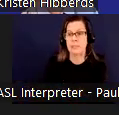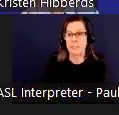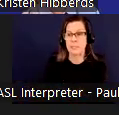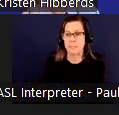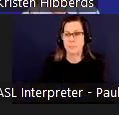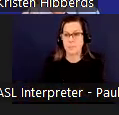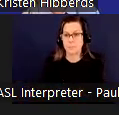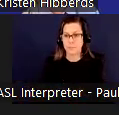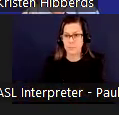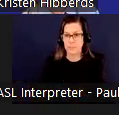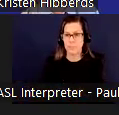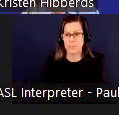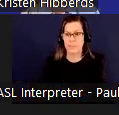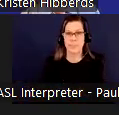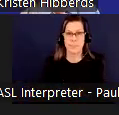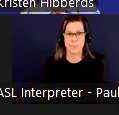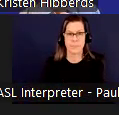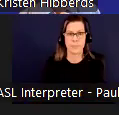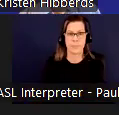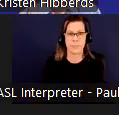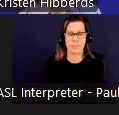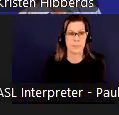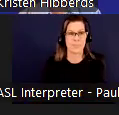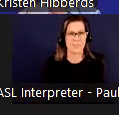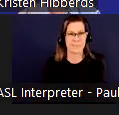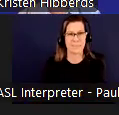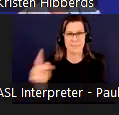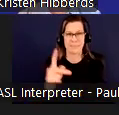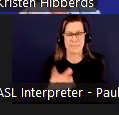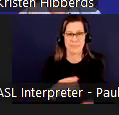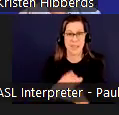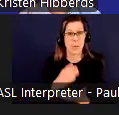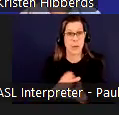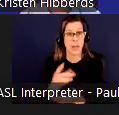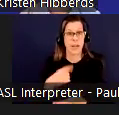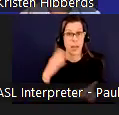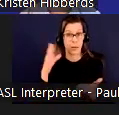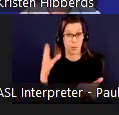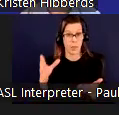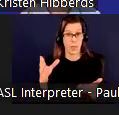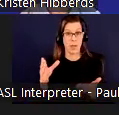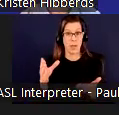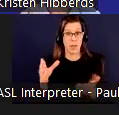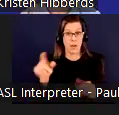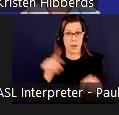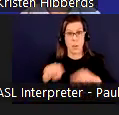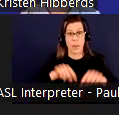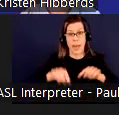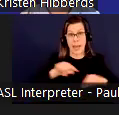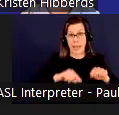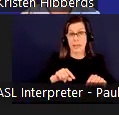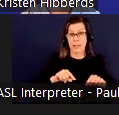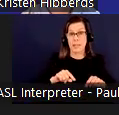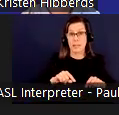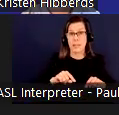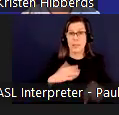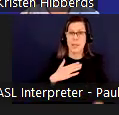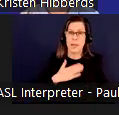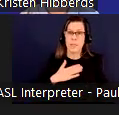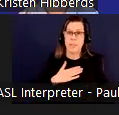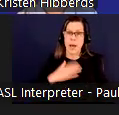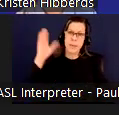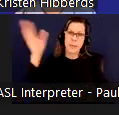OK, All right, I'm gonna go back to my presentation here.